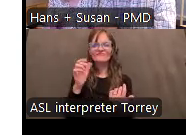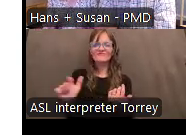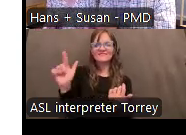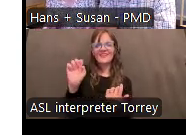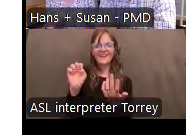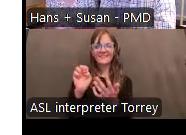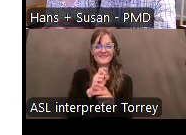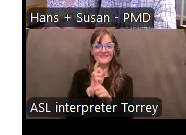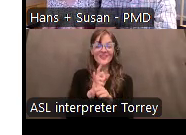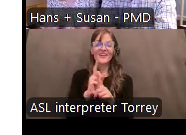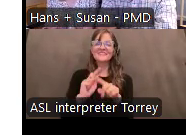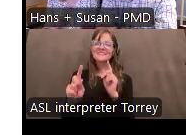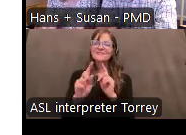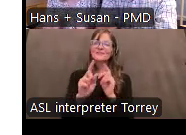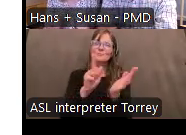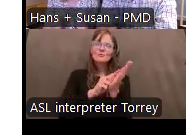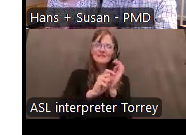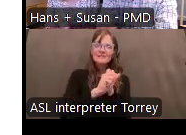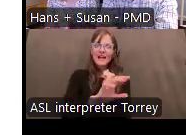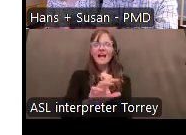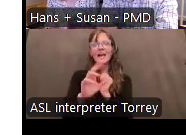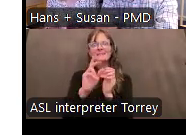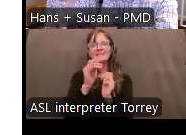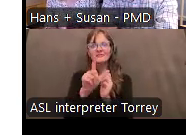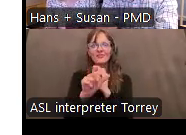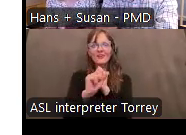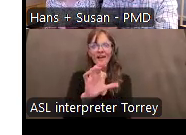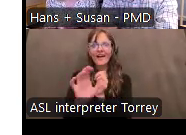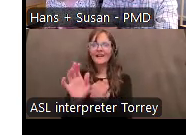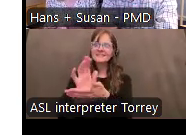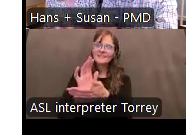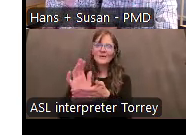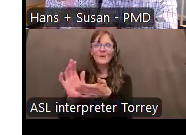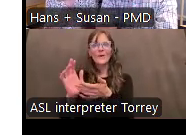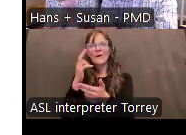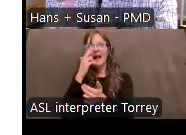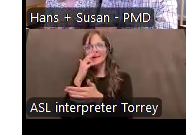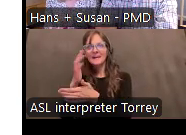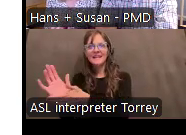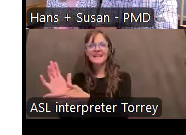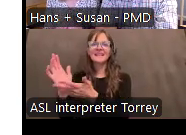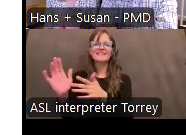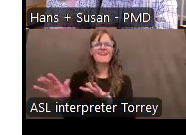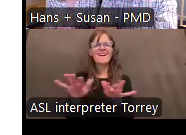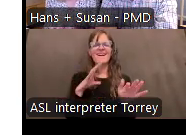and digital ads that also came together as the part of this campaign. Well, we don't stop there, we're always looking